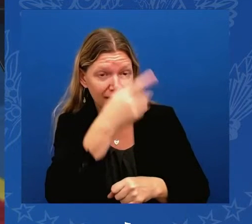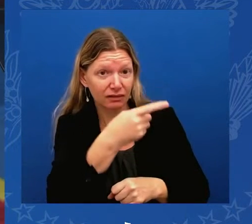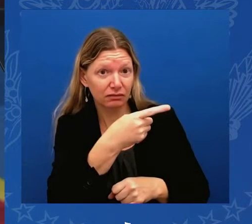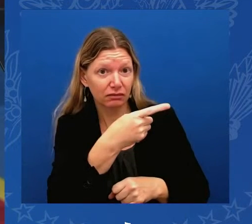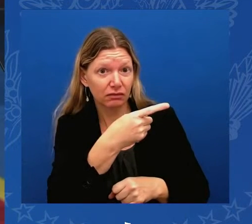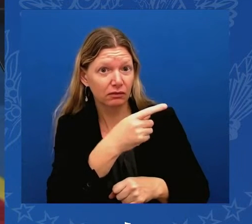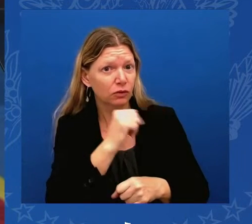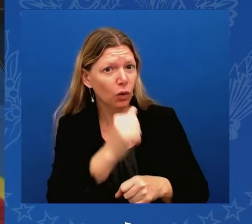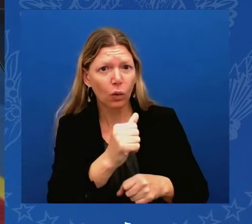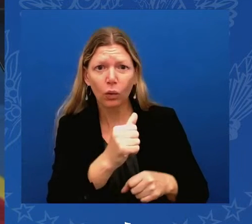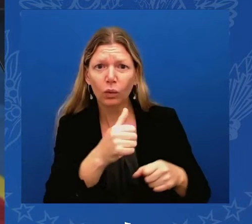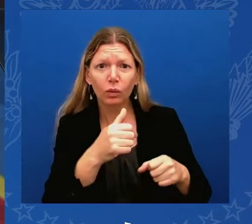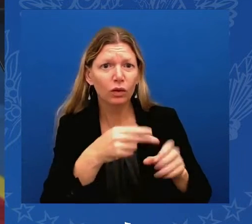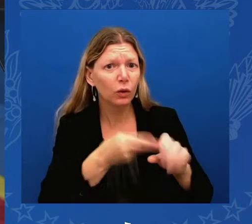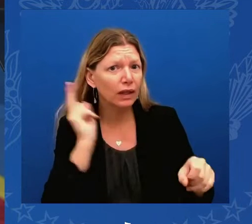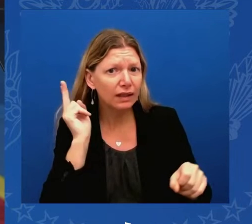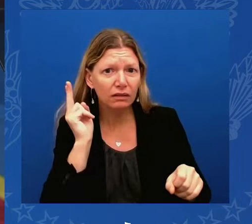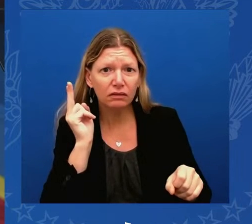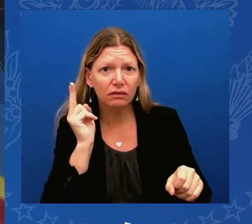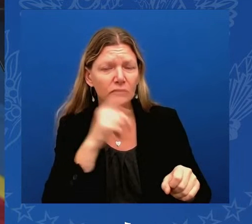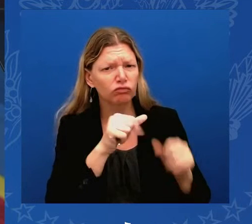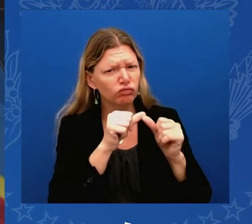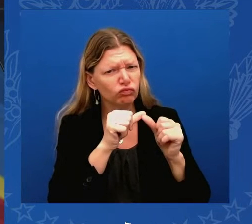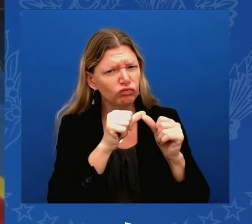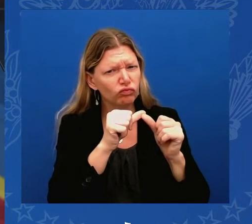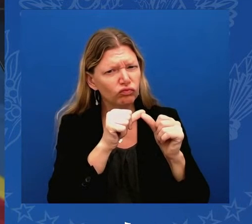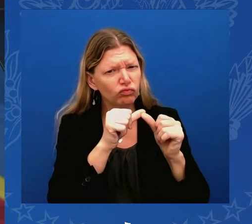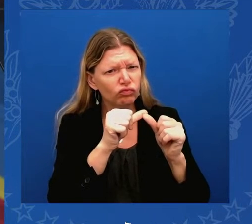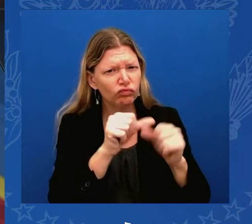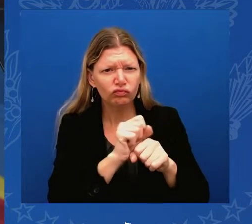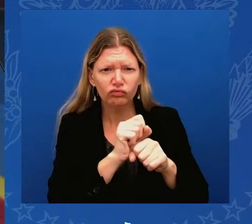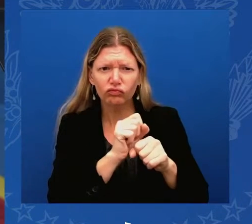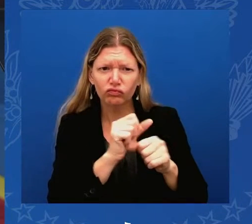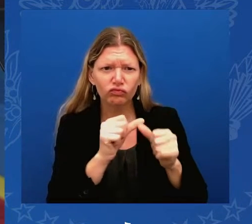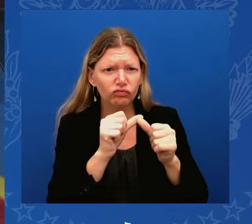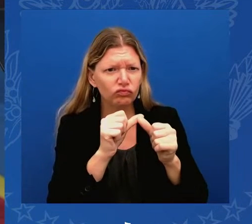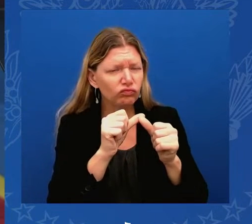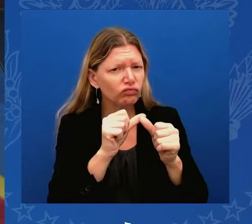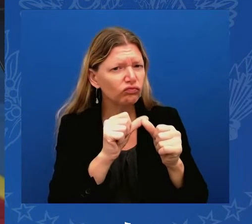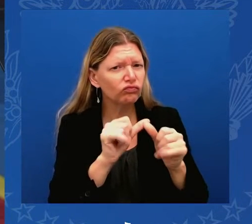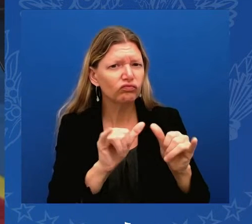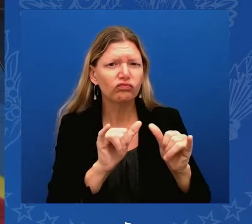Promise me, Dad. Stay engaged. Promise me. Promise me."